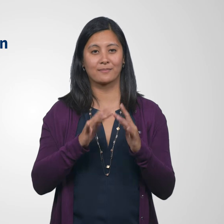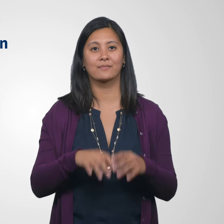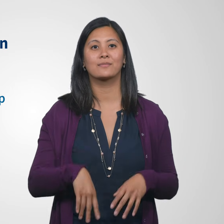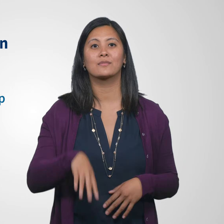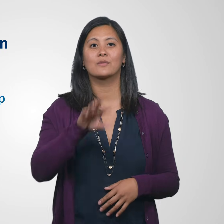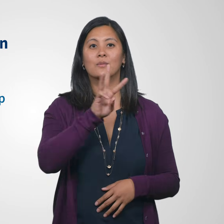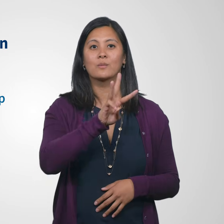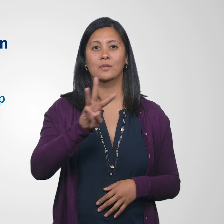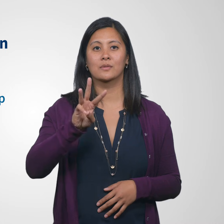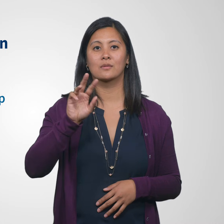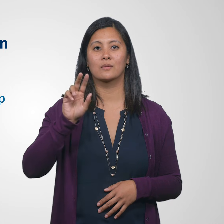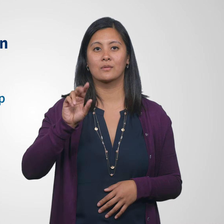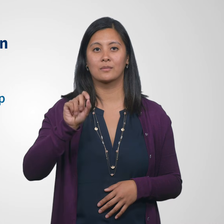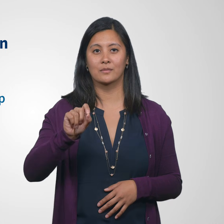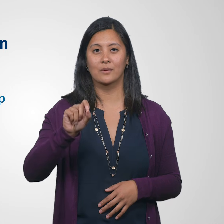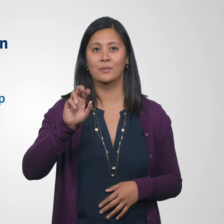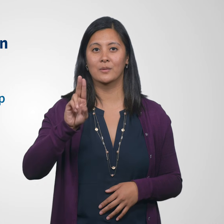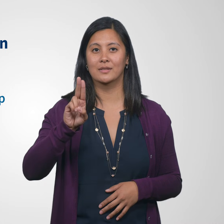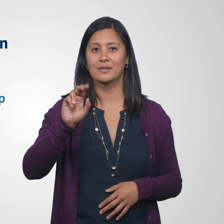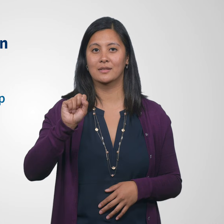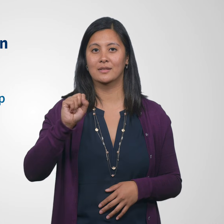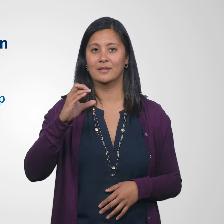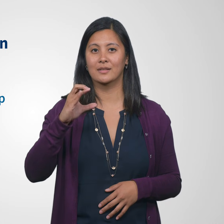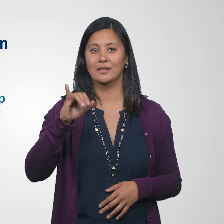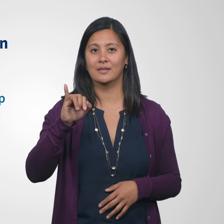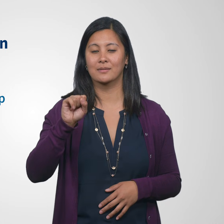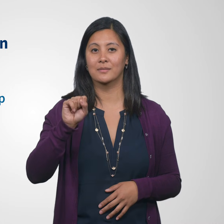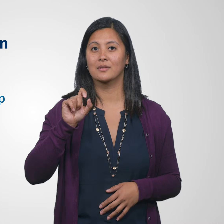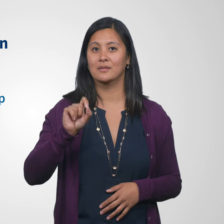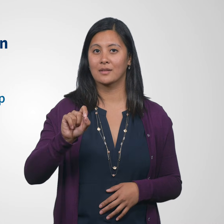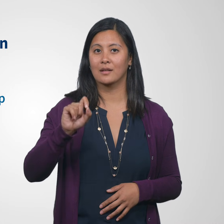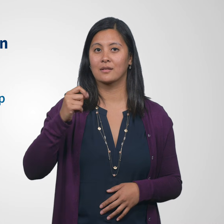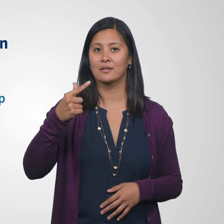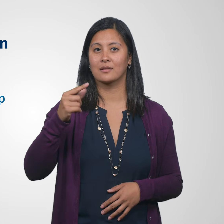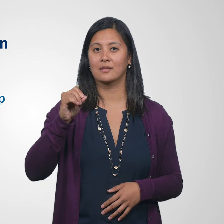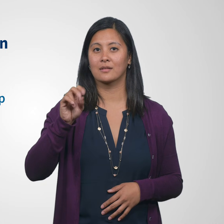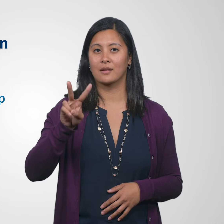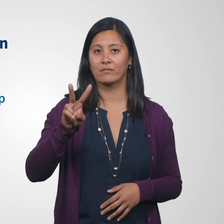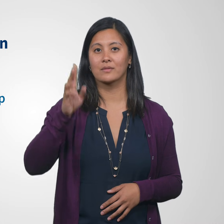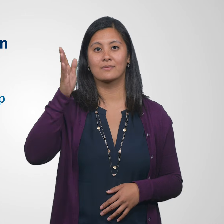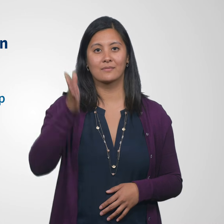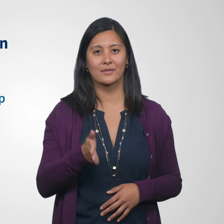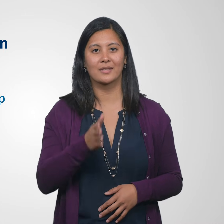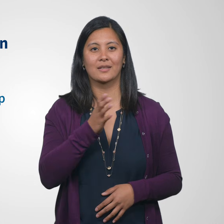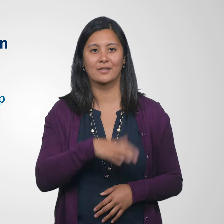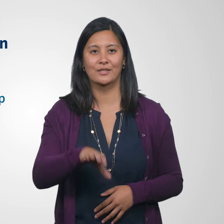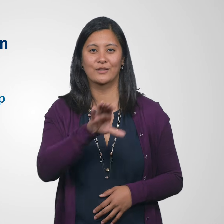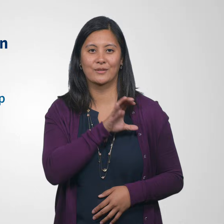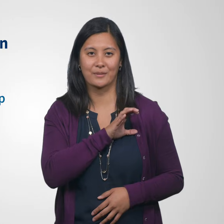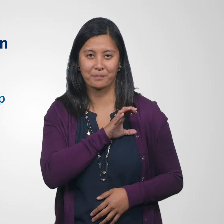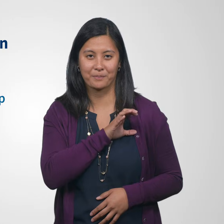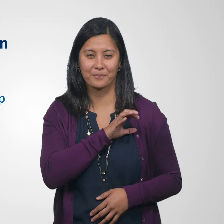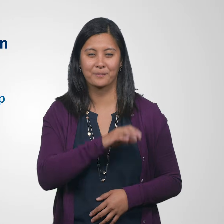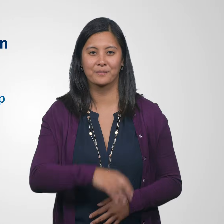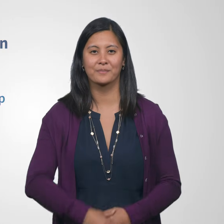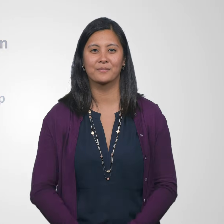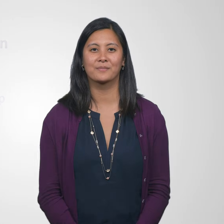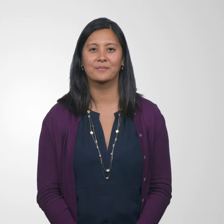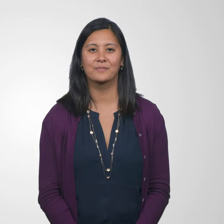And W W W dot USCIS dot gov forward slash citizenship web pages.